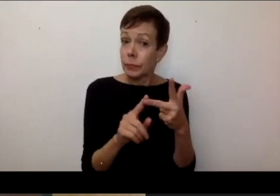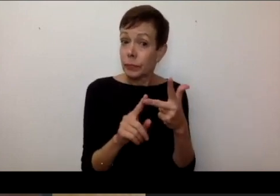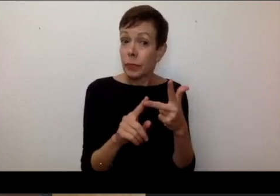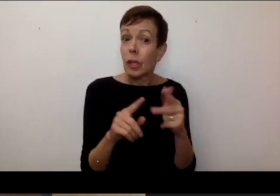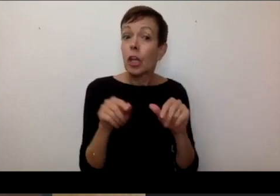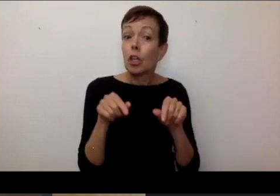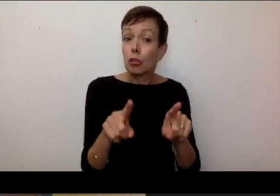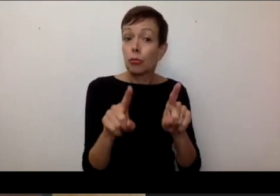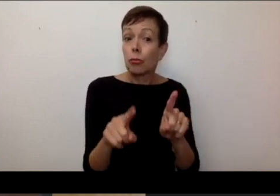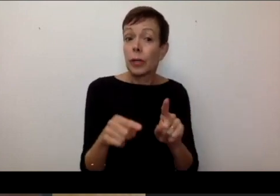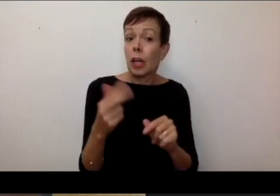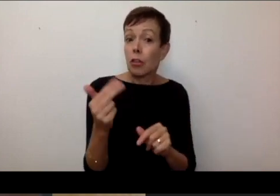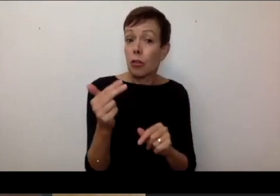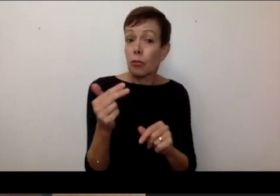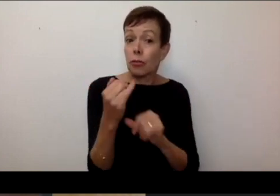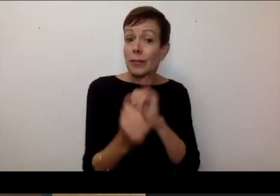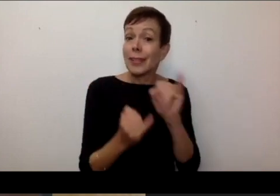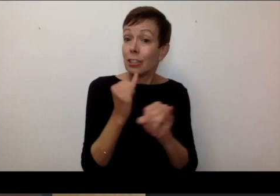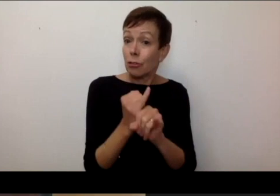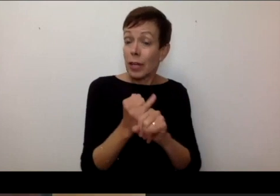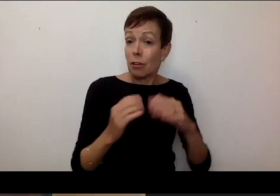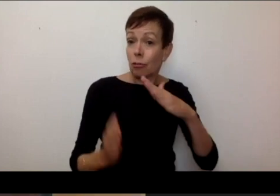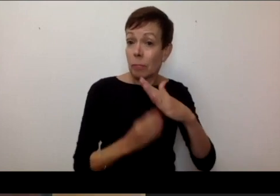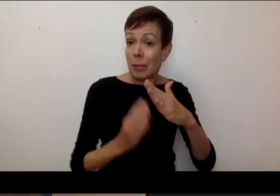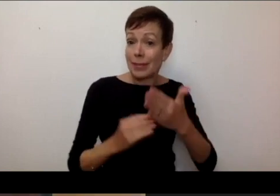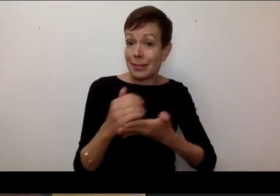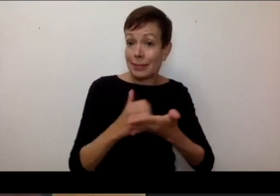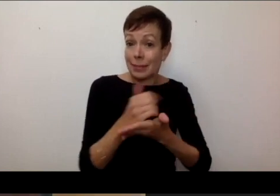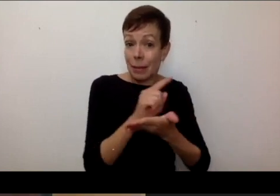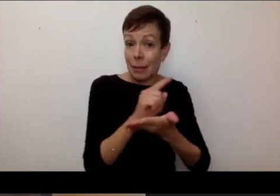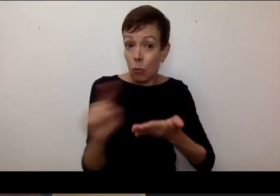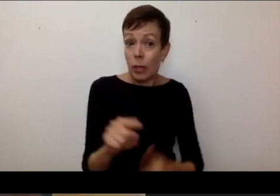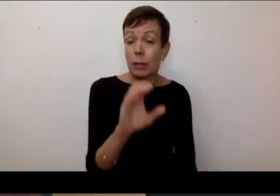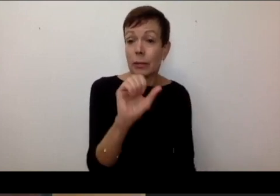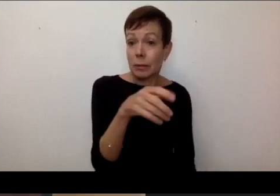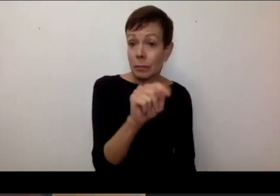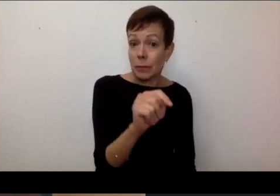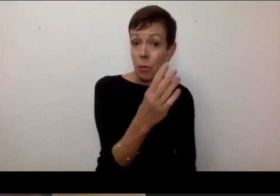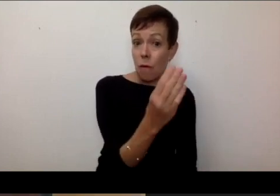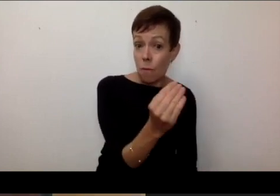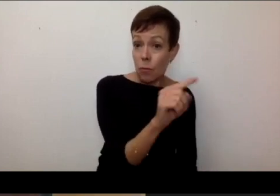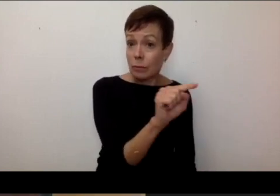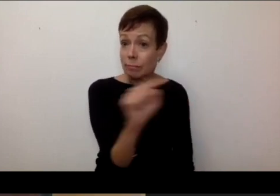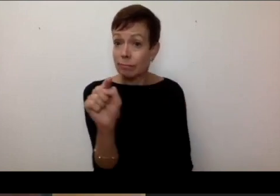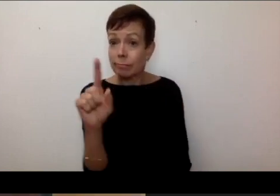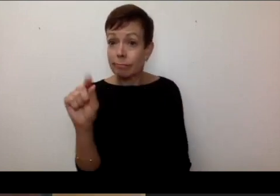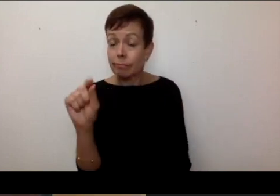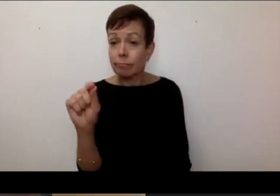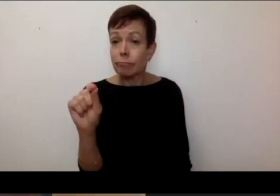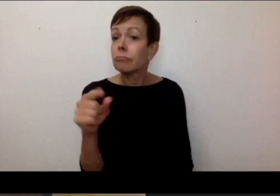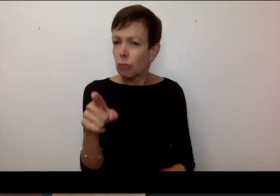international basic income week september 14th to 20th you can also organize your own for more information check out the link